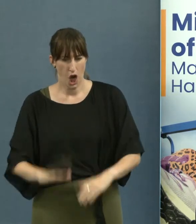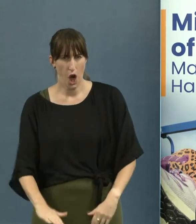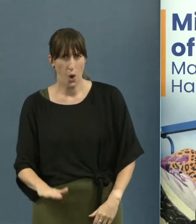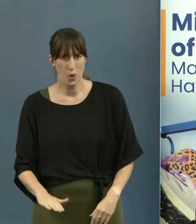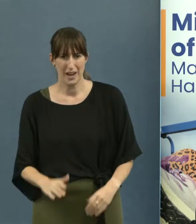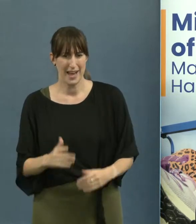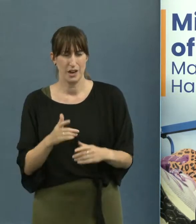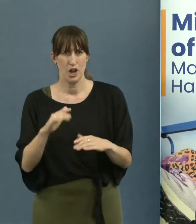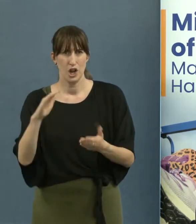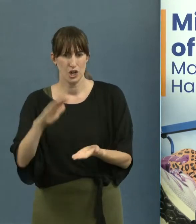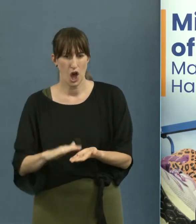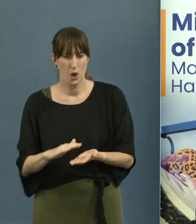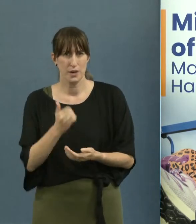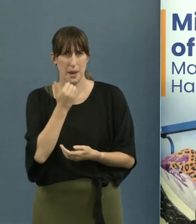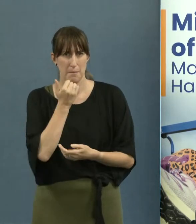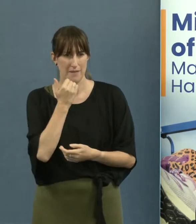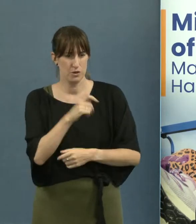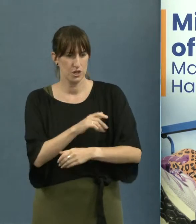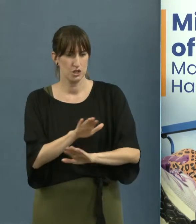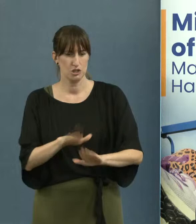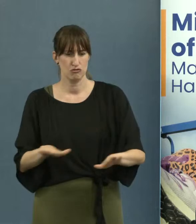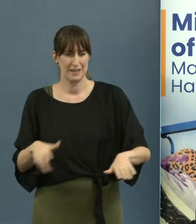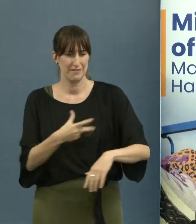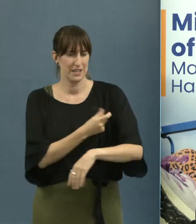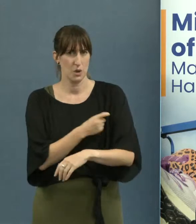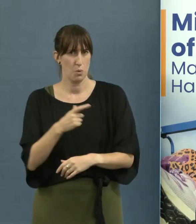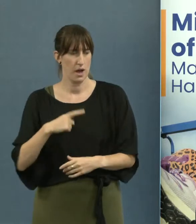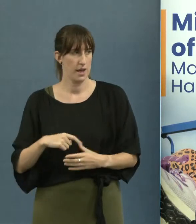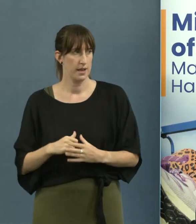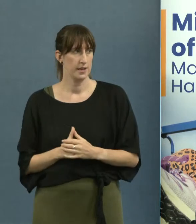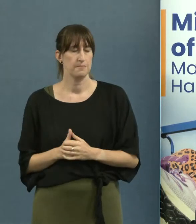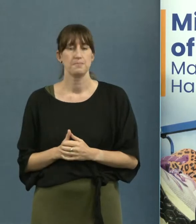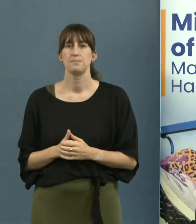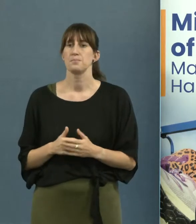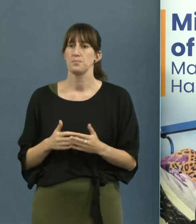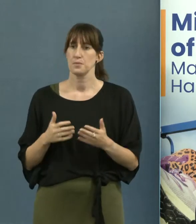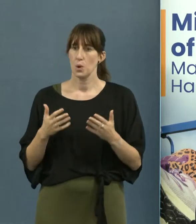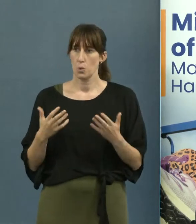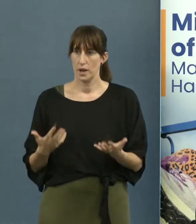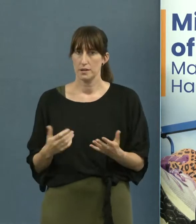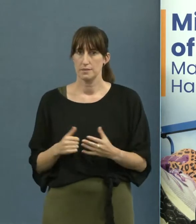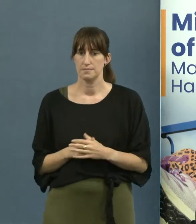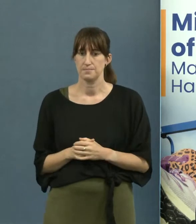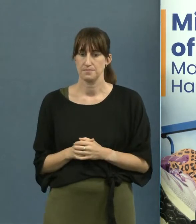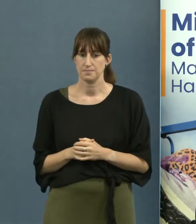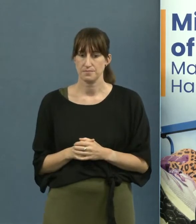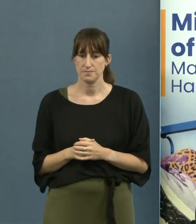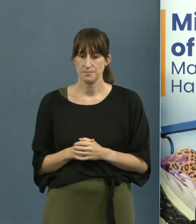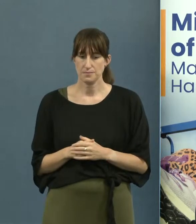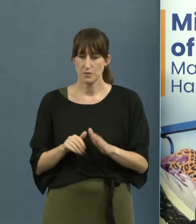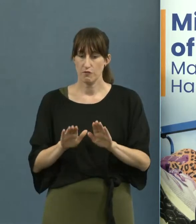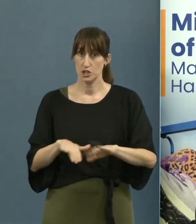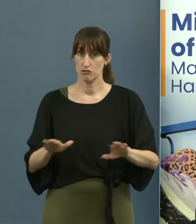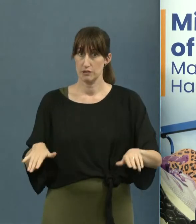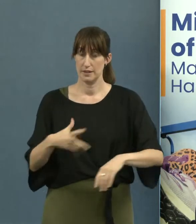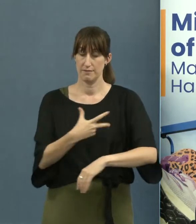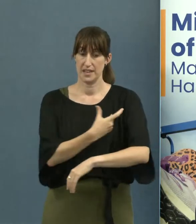What's the reasoning behind childhood immunisation? With childhood immunisation,